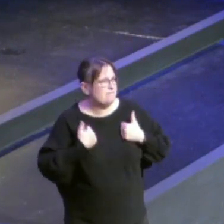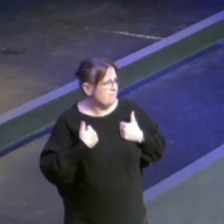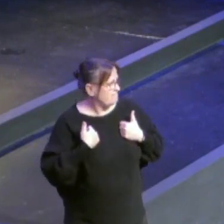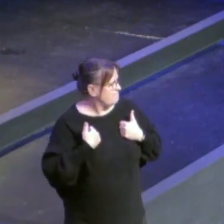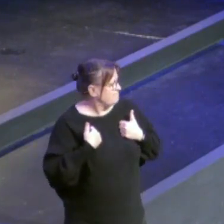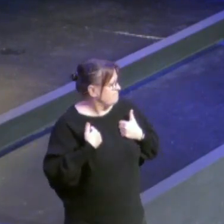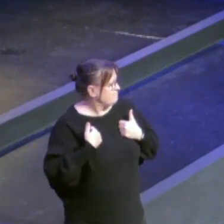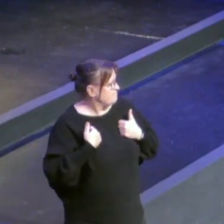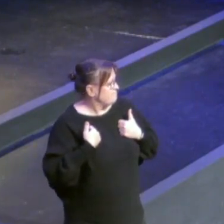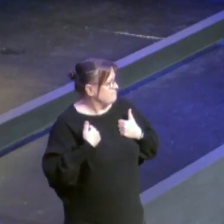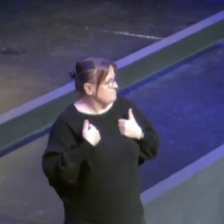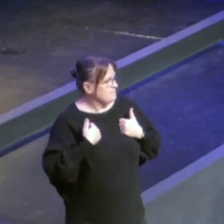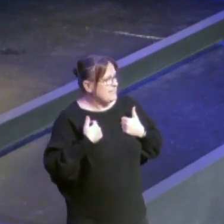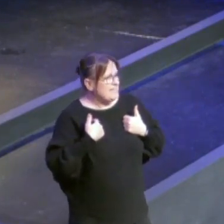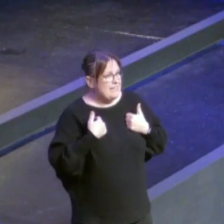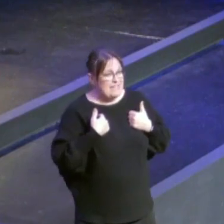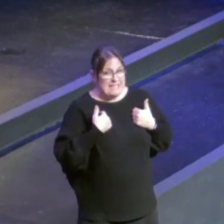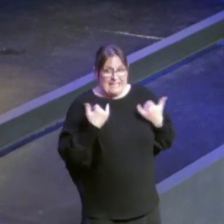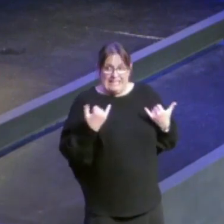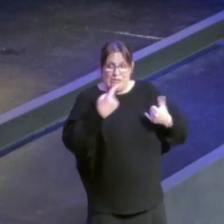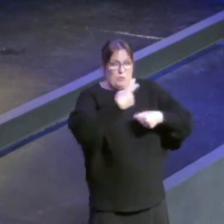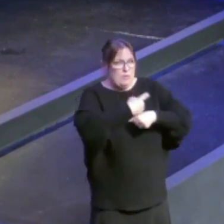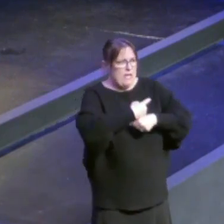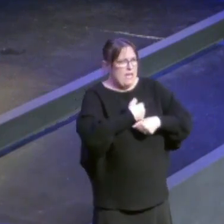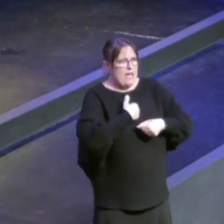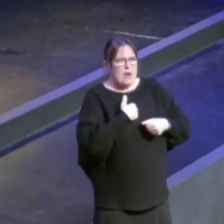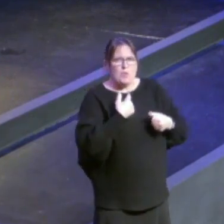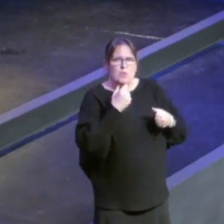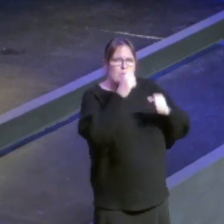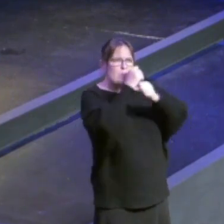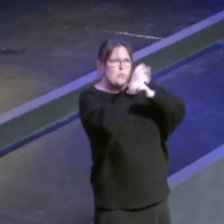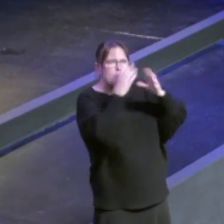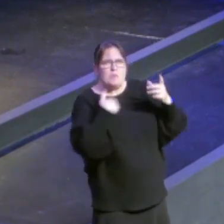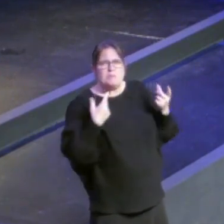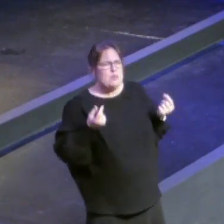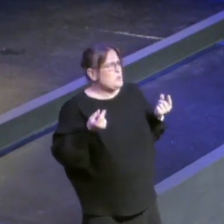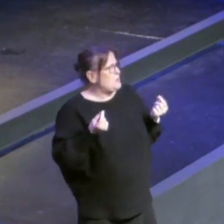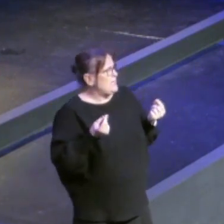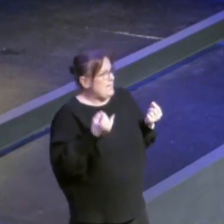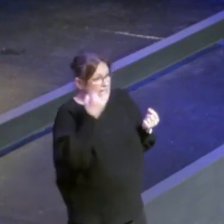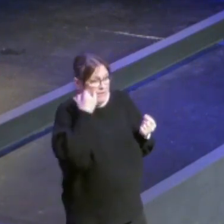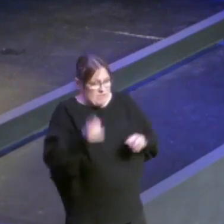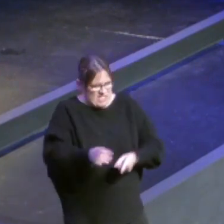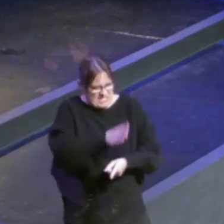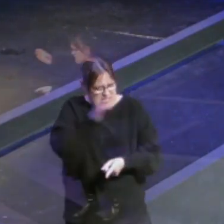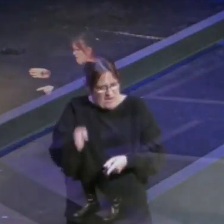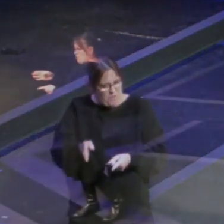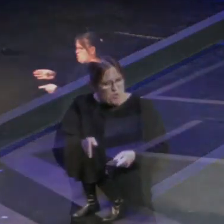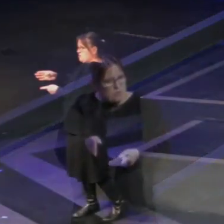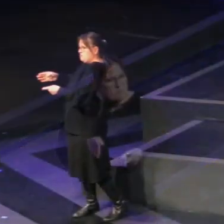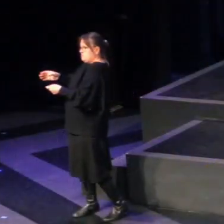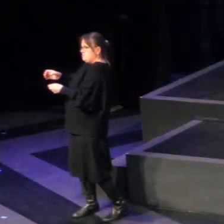I have no idea where I would be today without her taking a chance on a person with a disability to give me an opportunity.